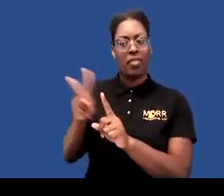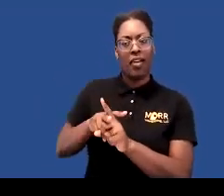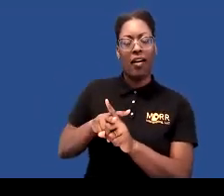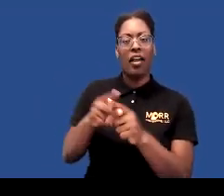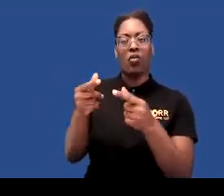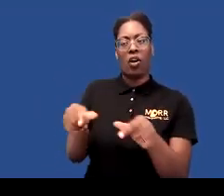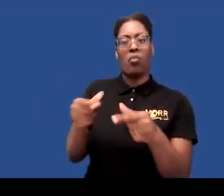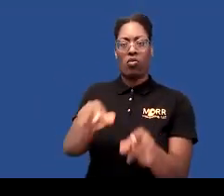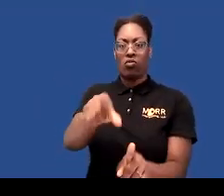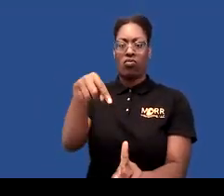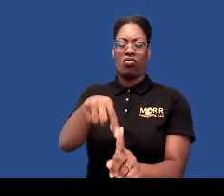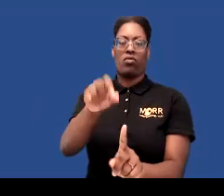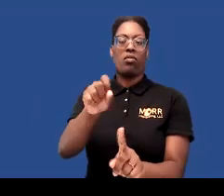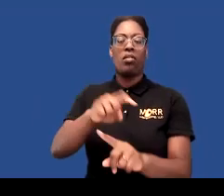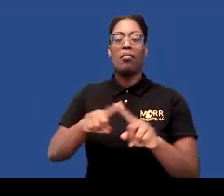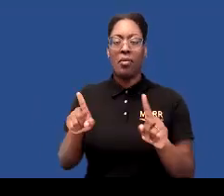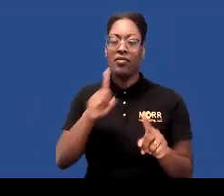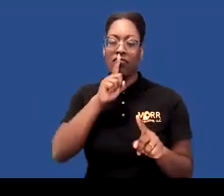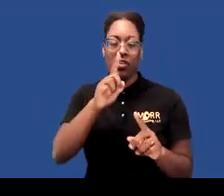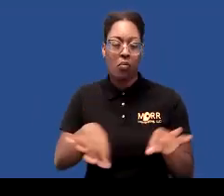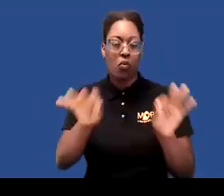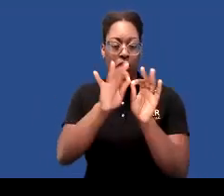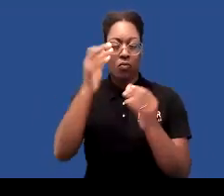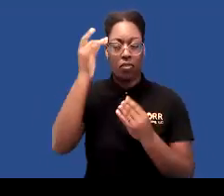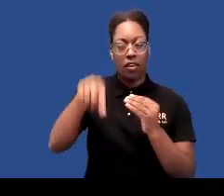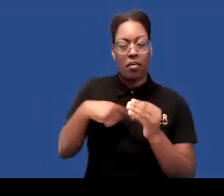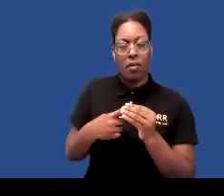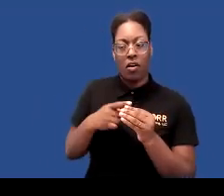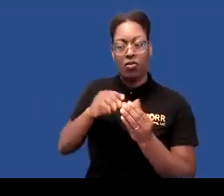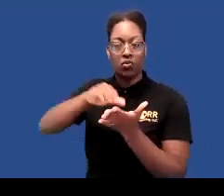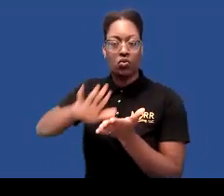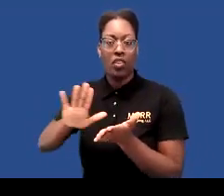[Elle, facilitator]: Alright, thank you. So the next question is,